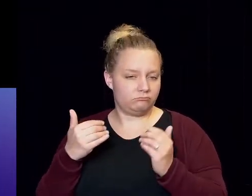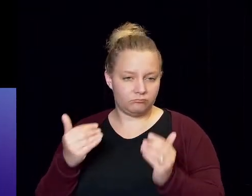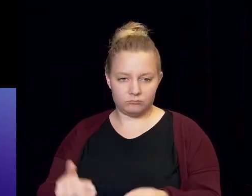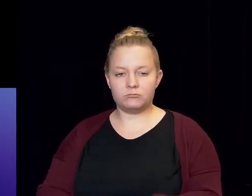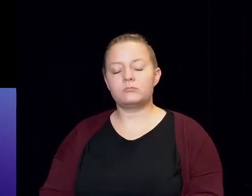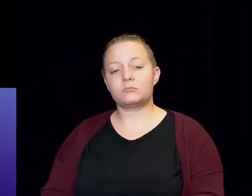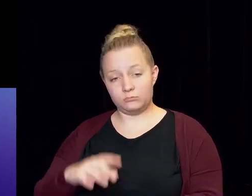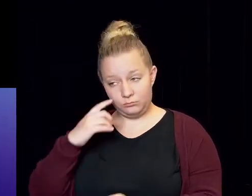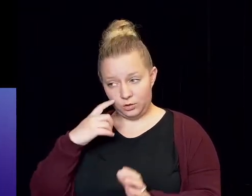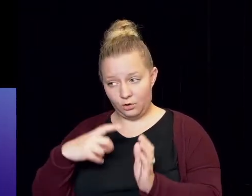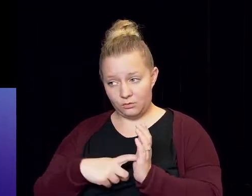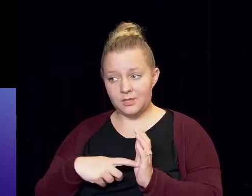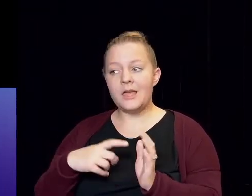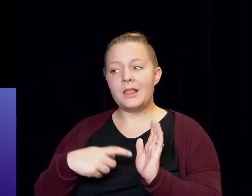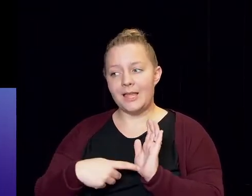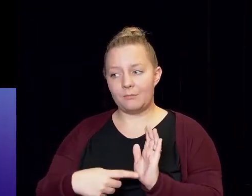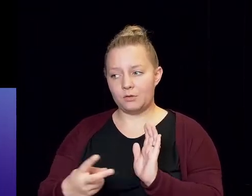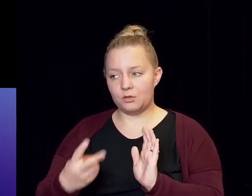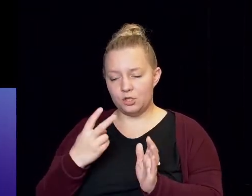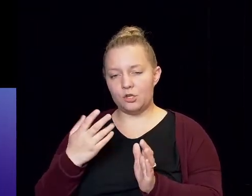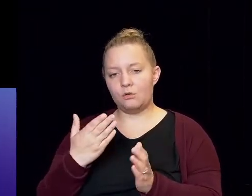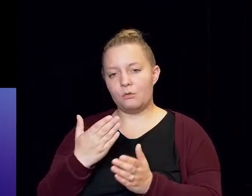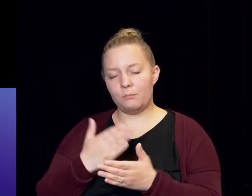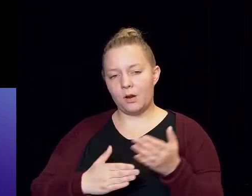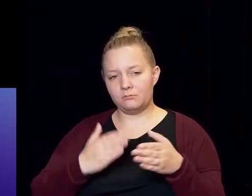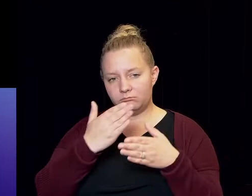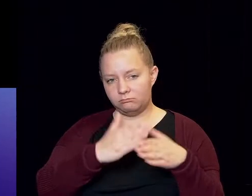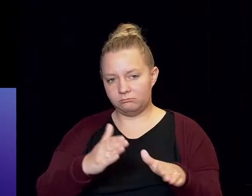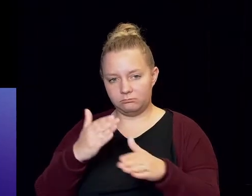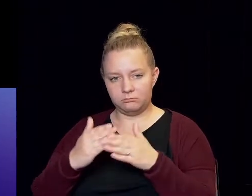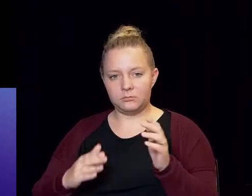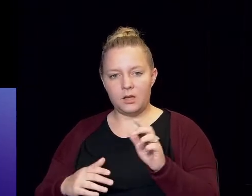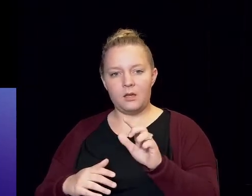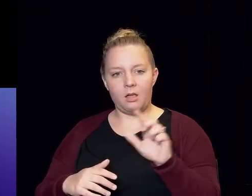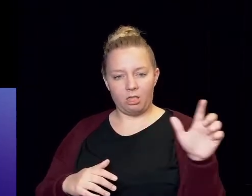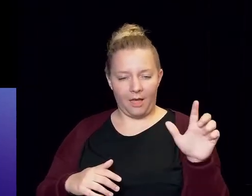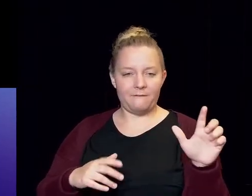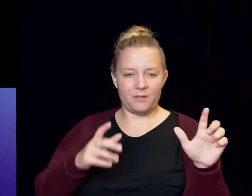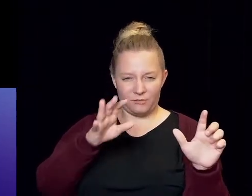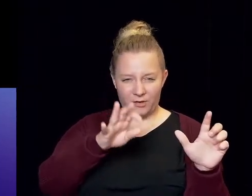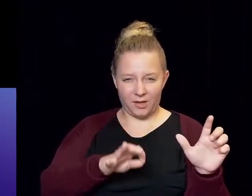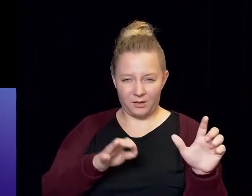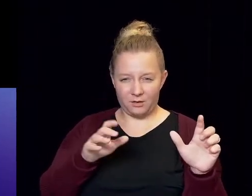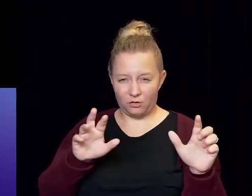examples are divided up into two parts. These left two are on using fractions. These right two are on